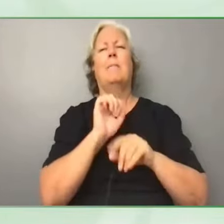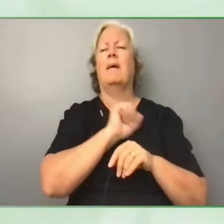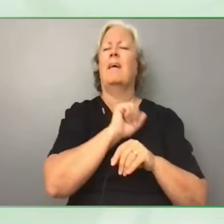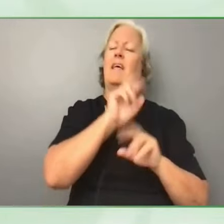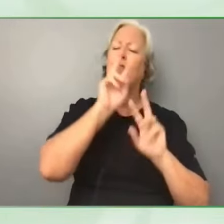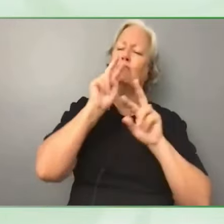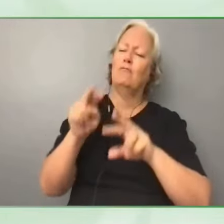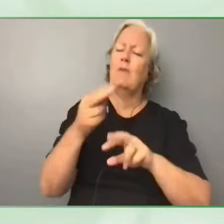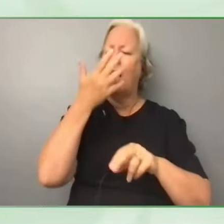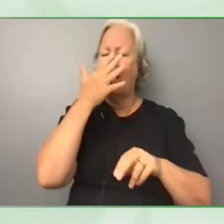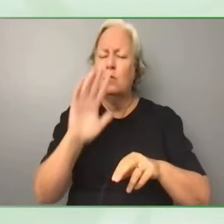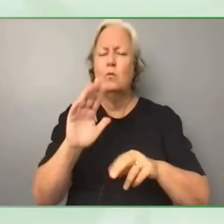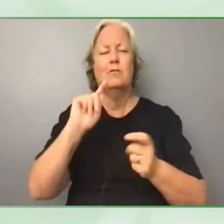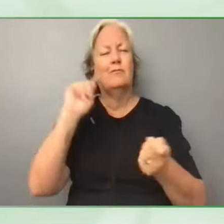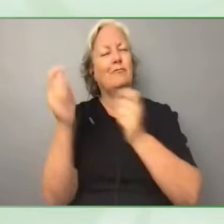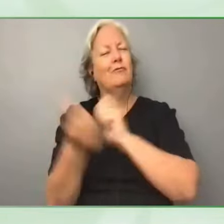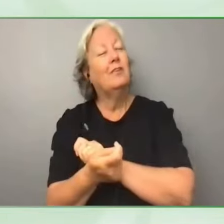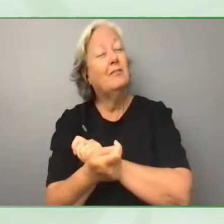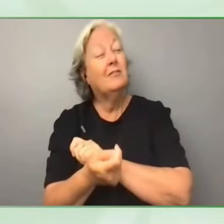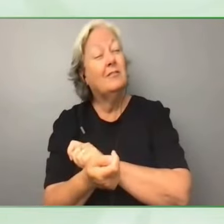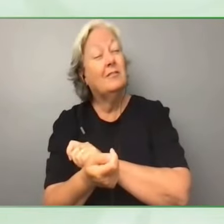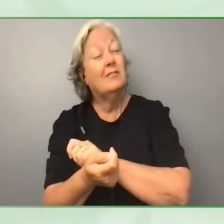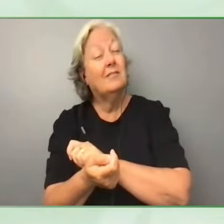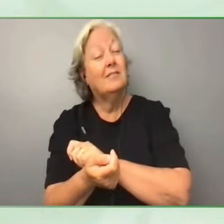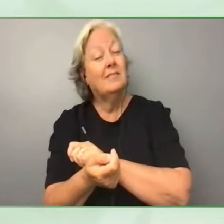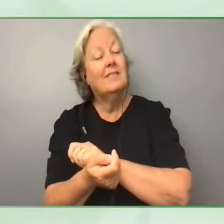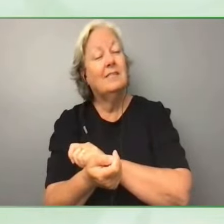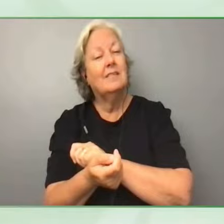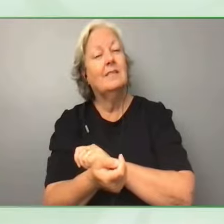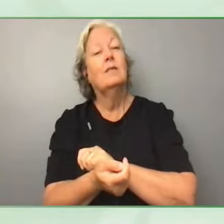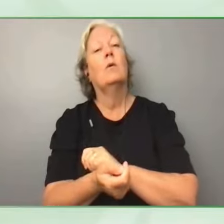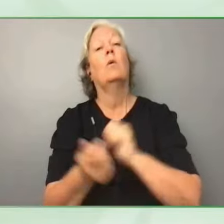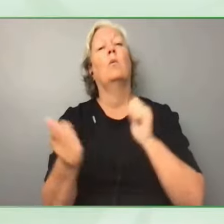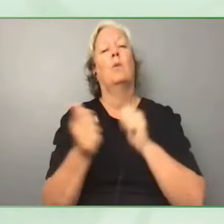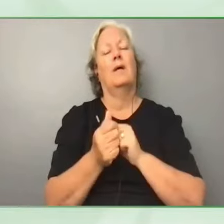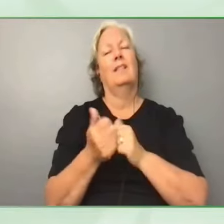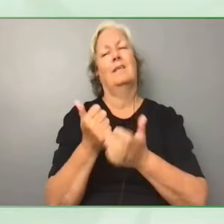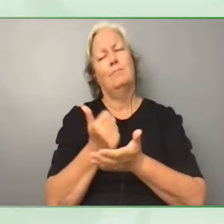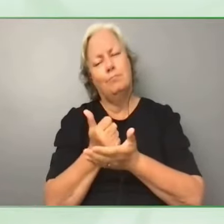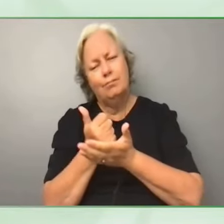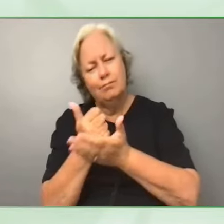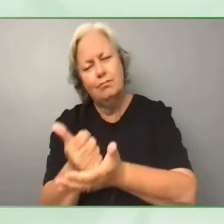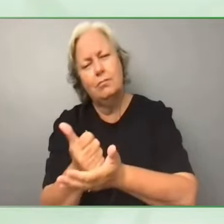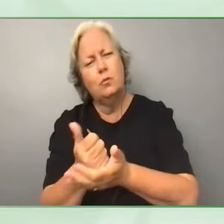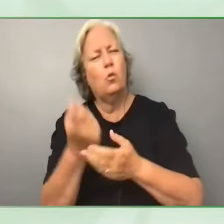be with support and compassion because they are affected and they